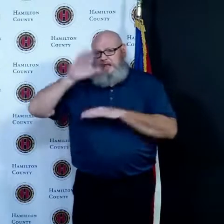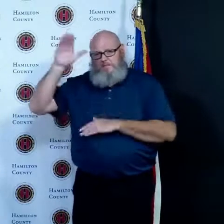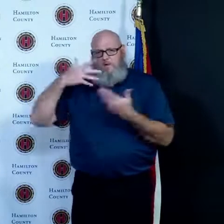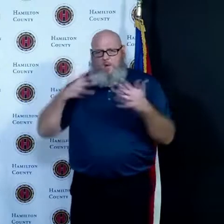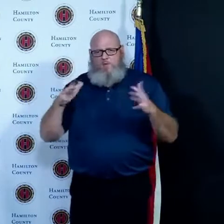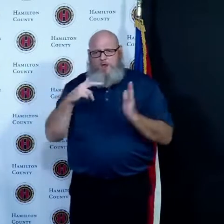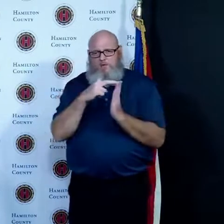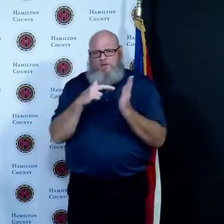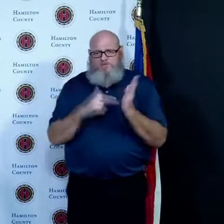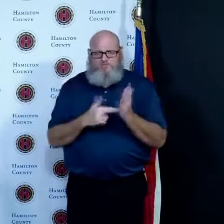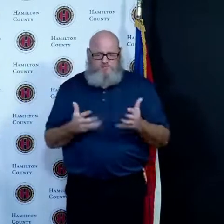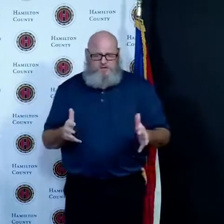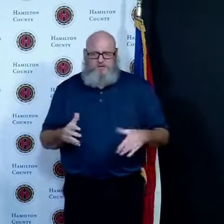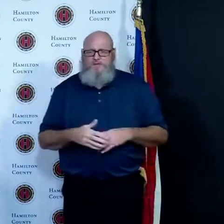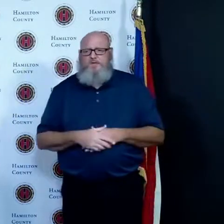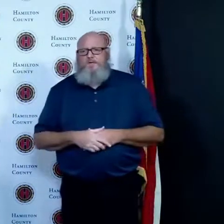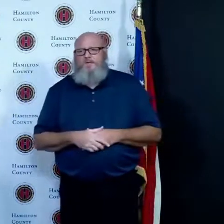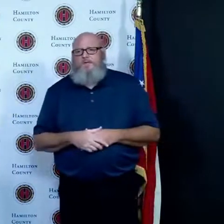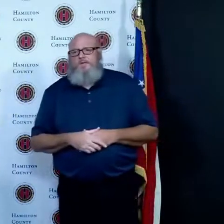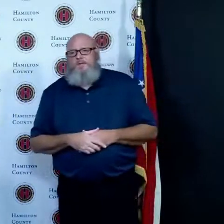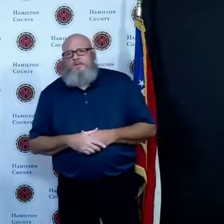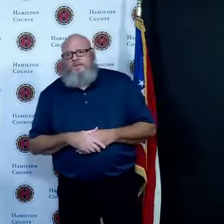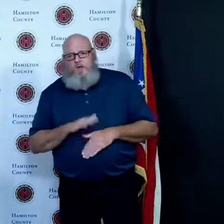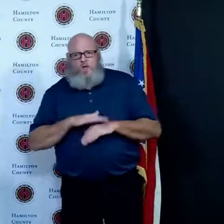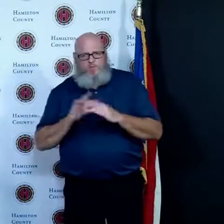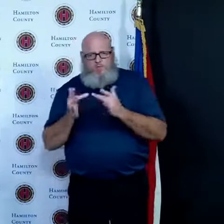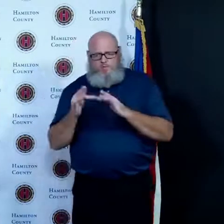that needs to be done for that age group and it sounds like you guys have some plans for that